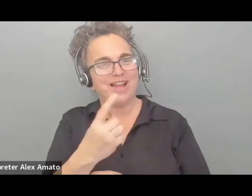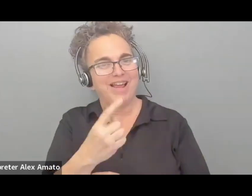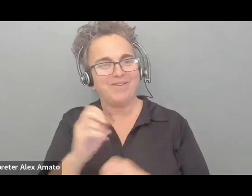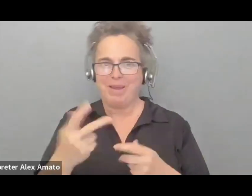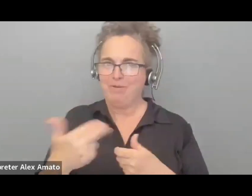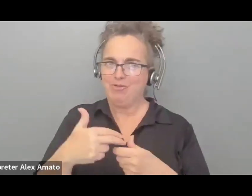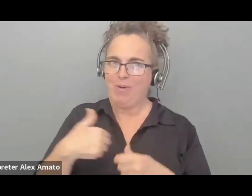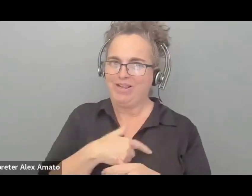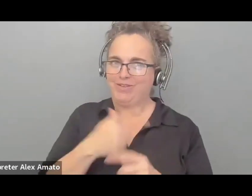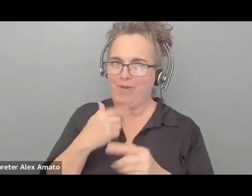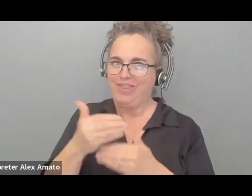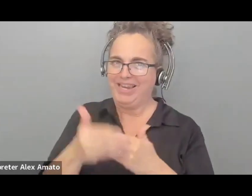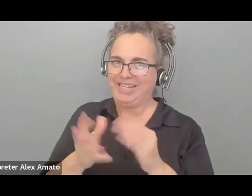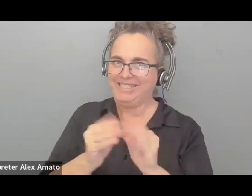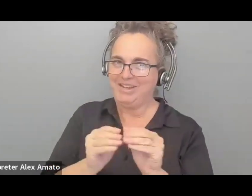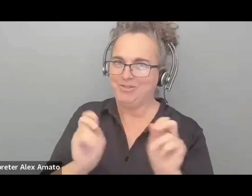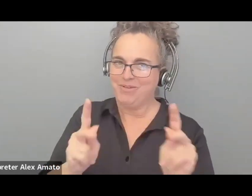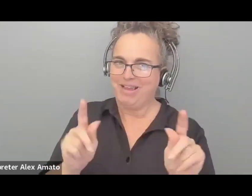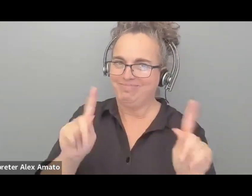Okay? All right, thanks everyone.